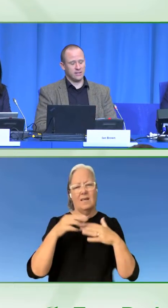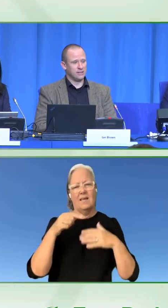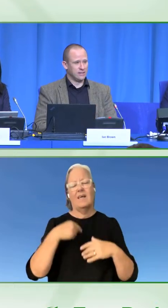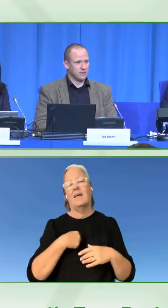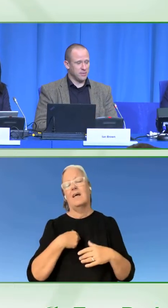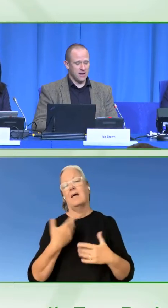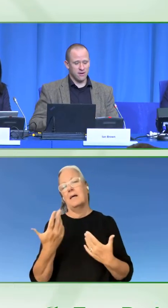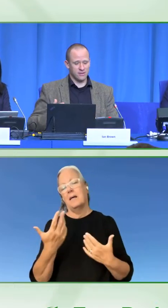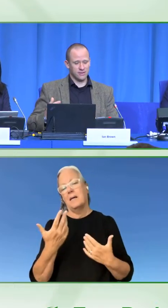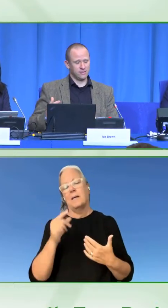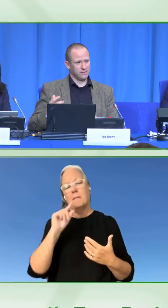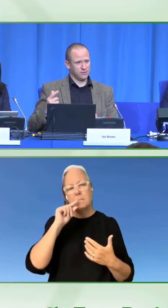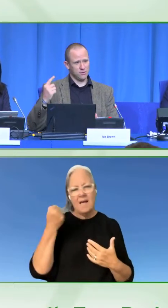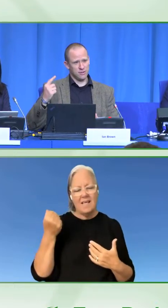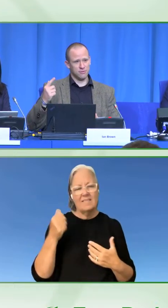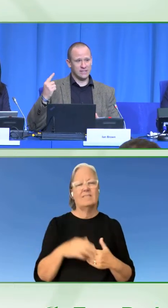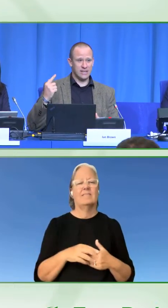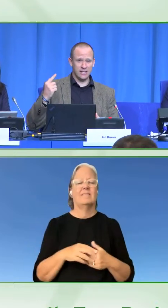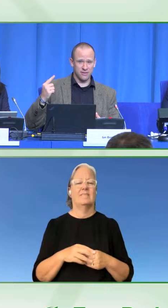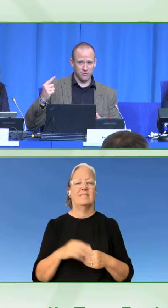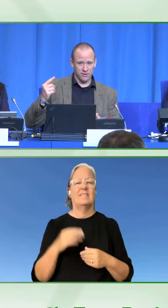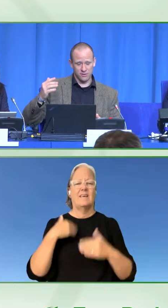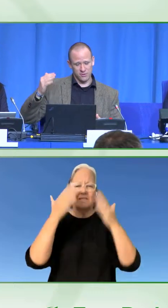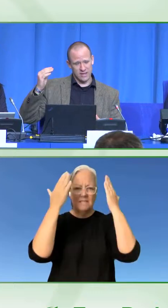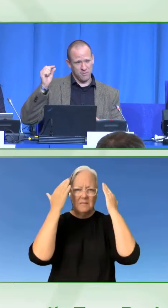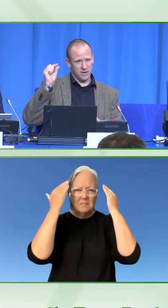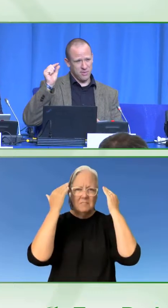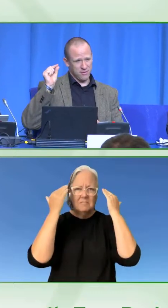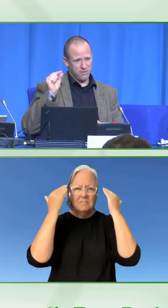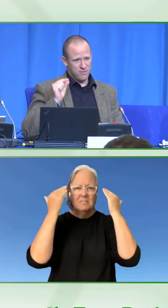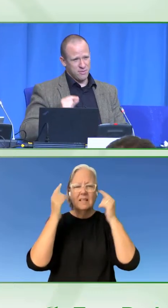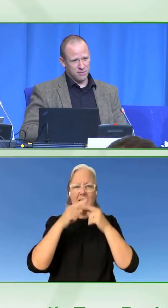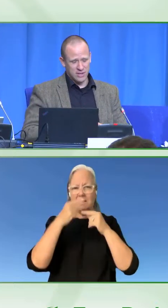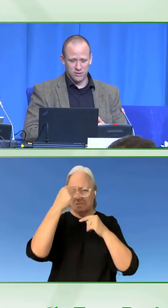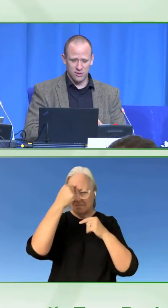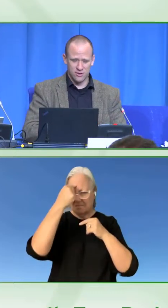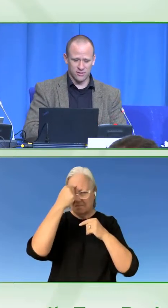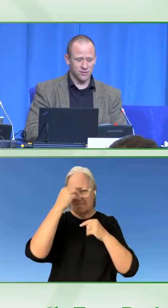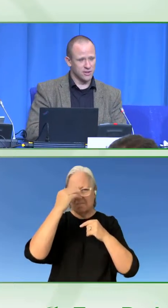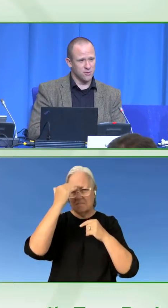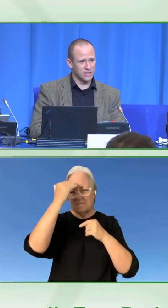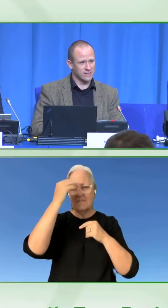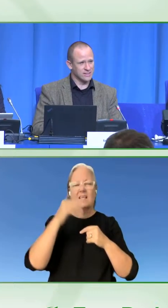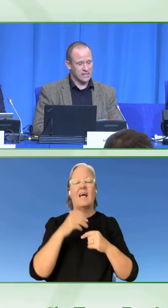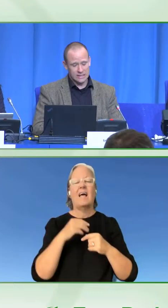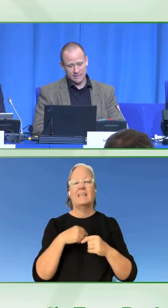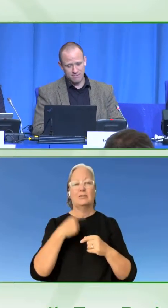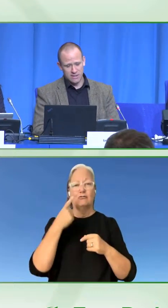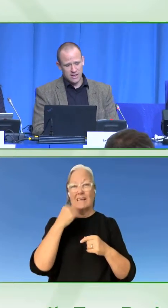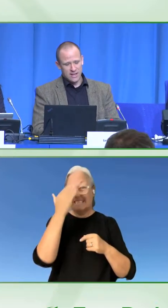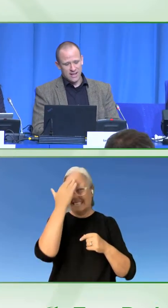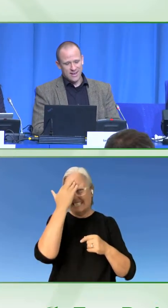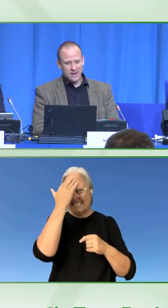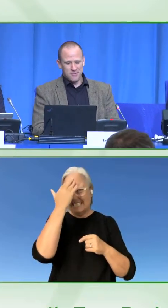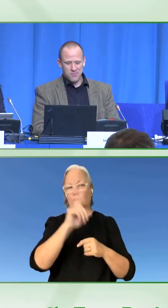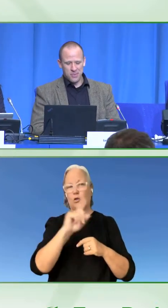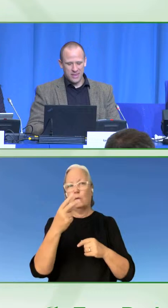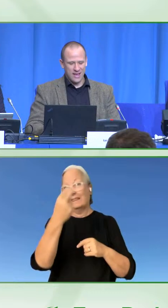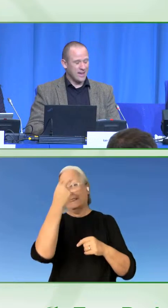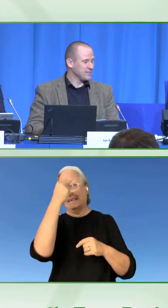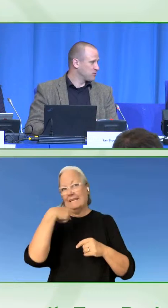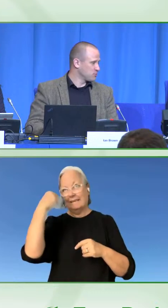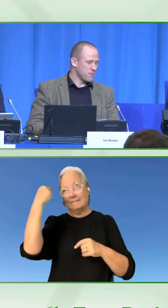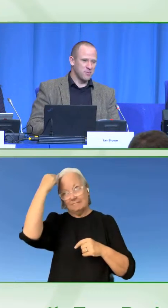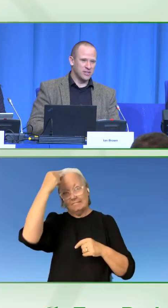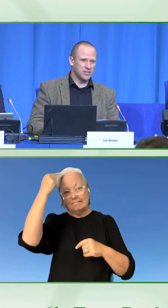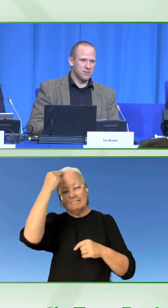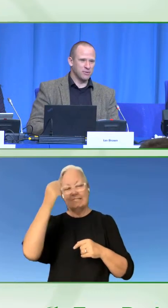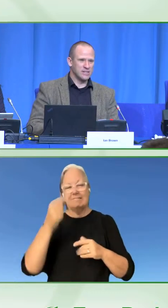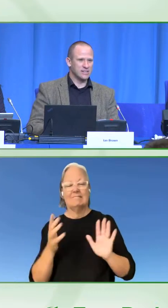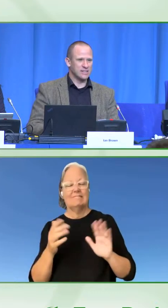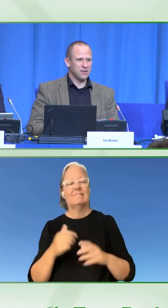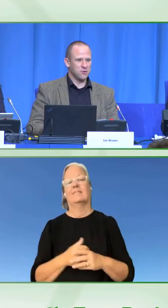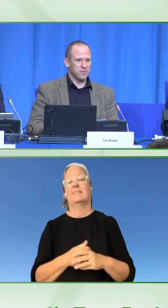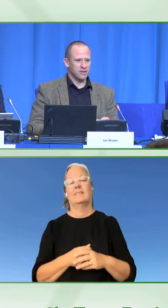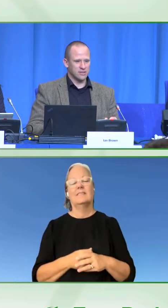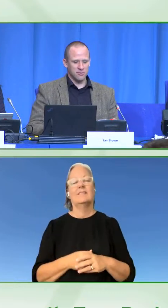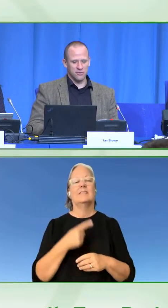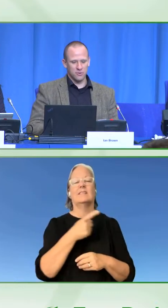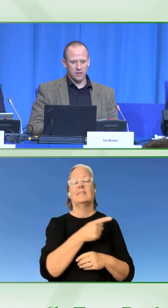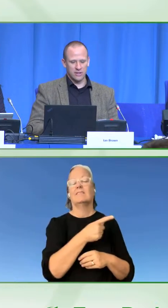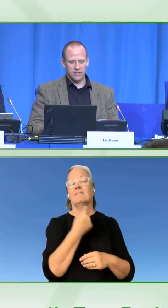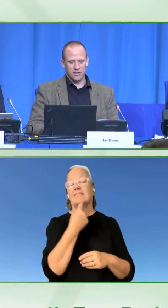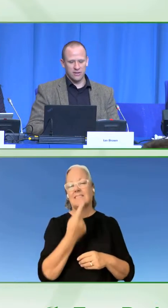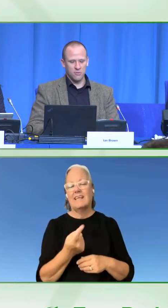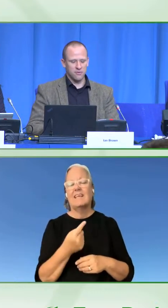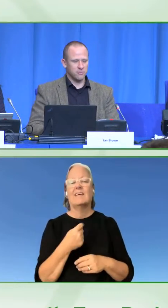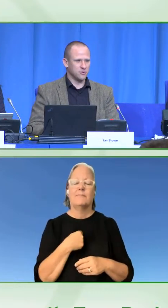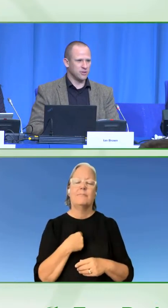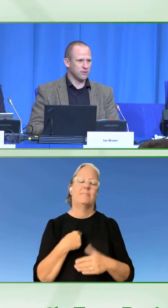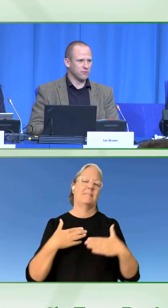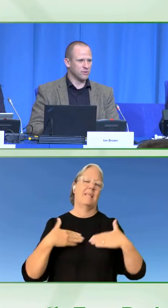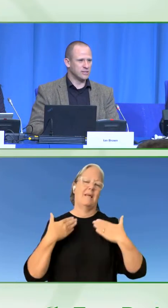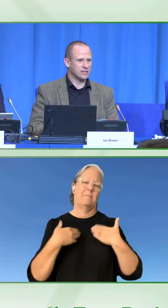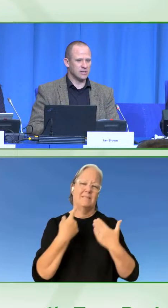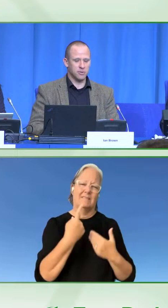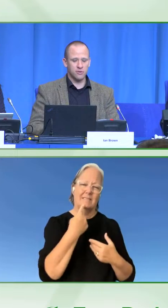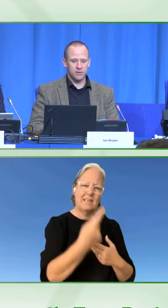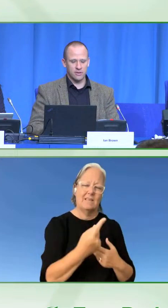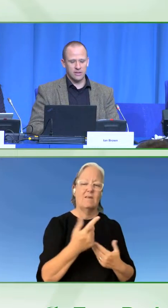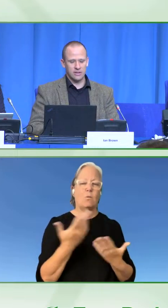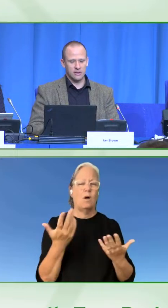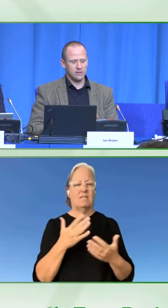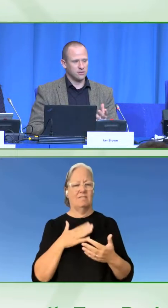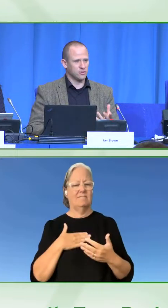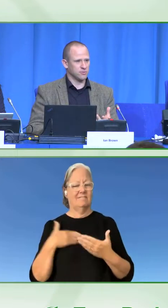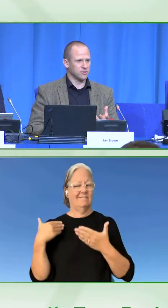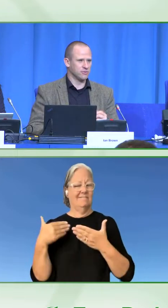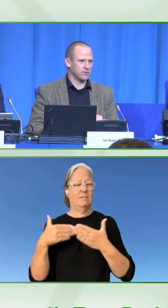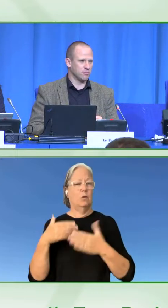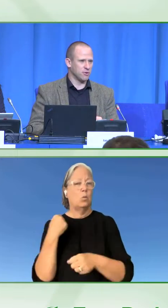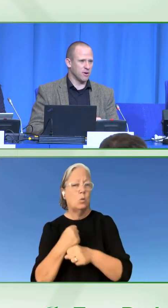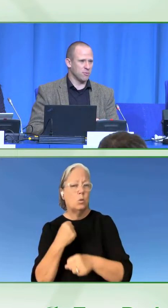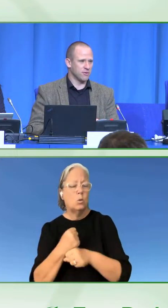for all which enables anyone to enjoy not only motorsports but all other sports.